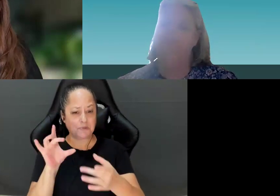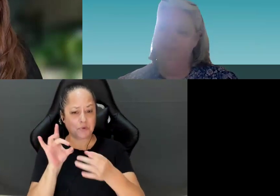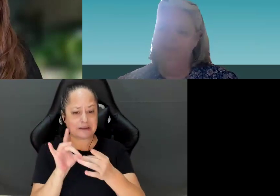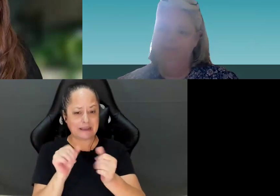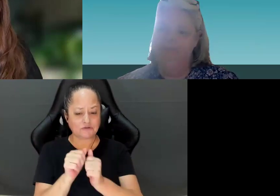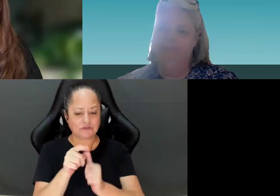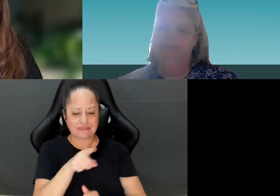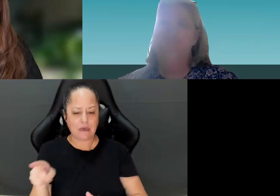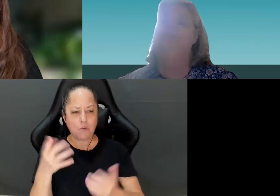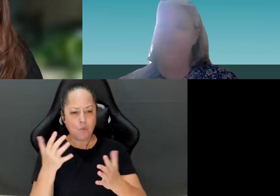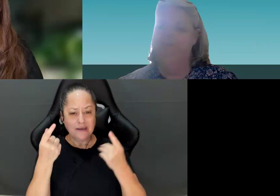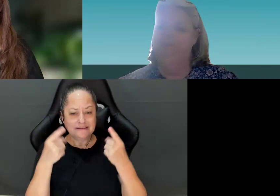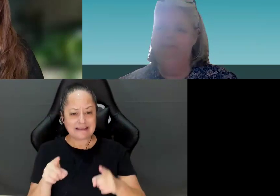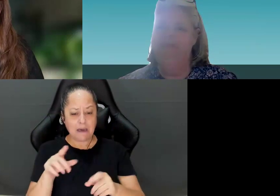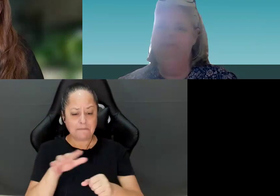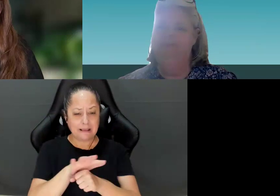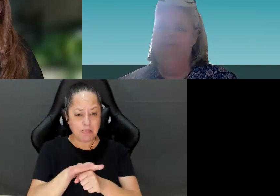to what's happening locally.